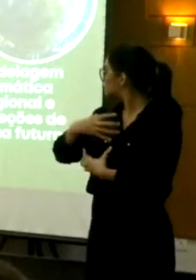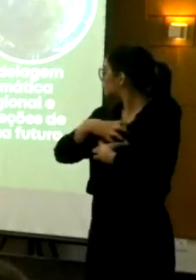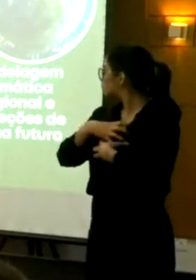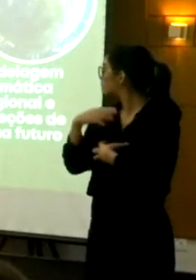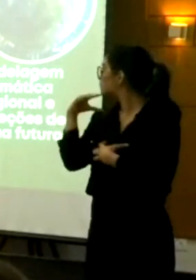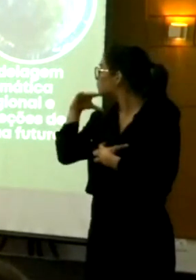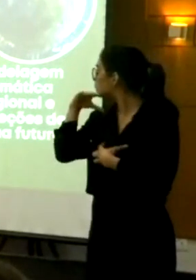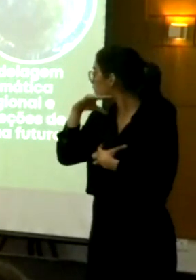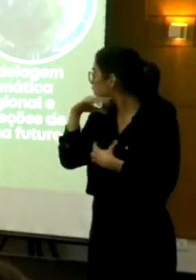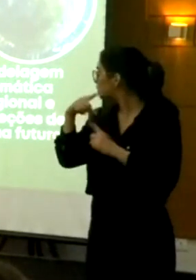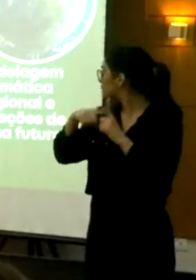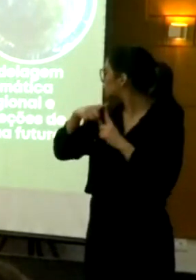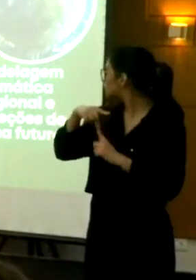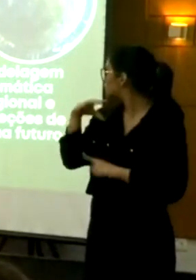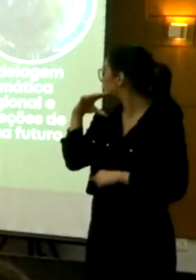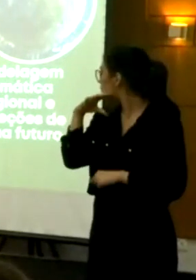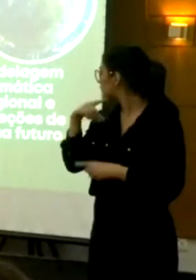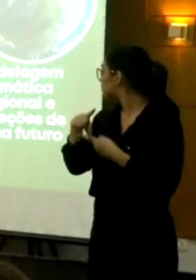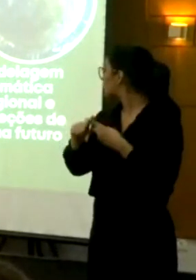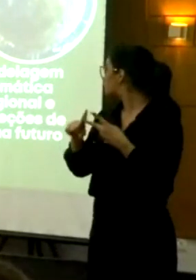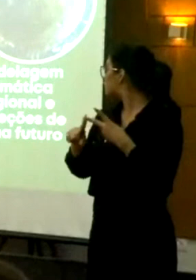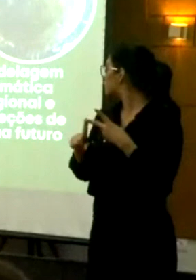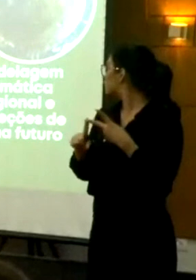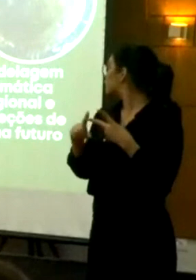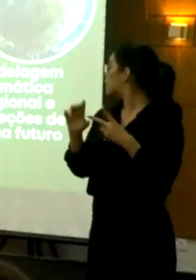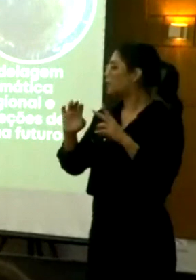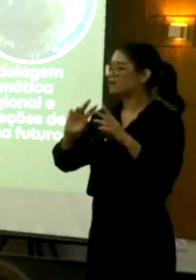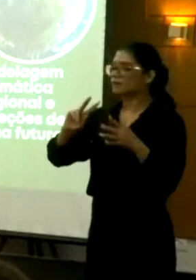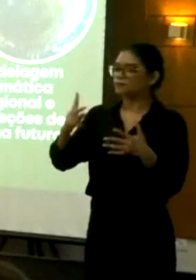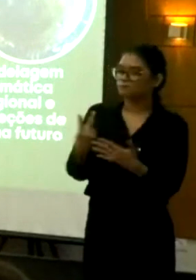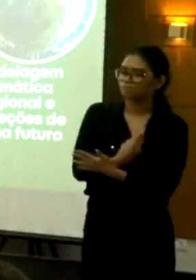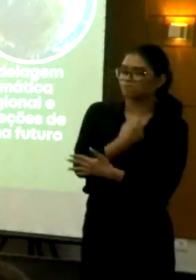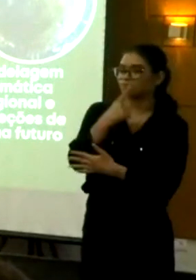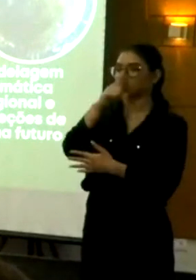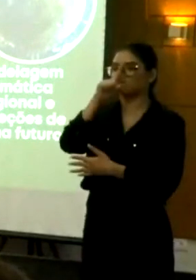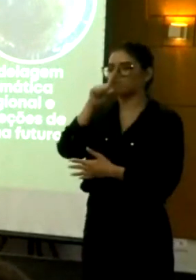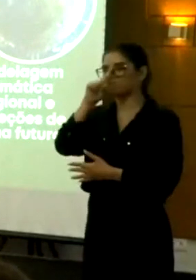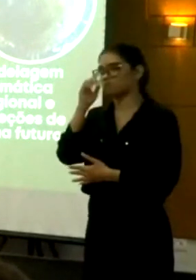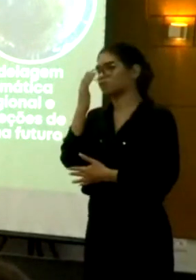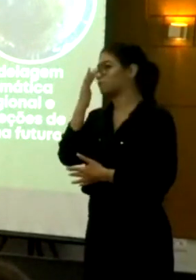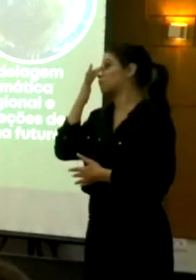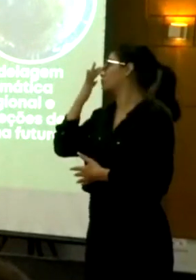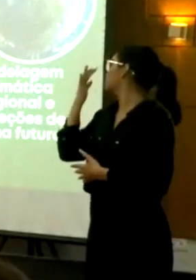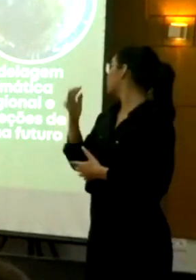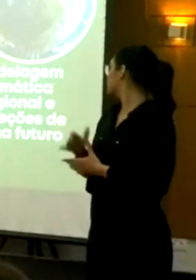I will talk about extreme meteorological and climatic events that is I have been talking about this